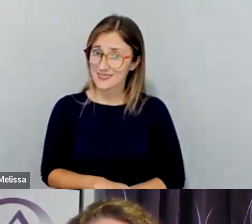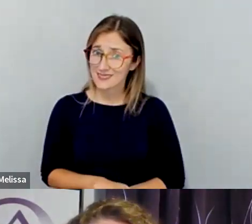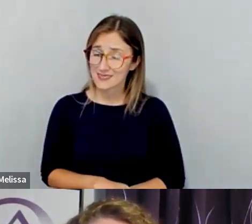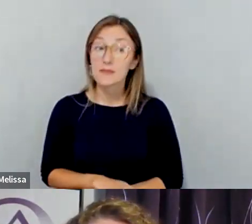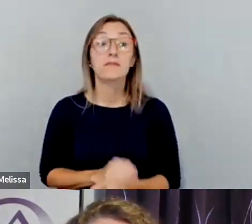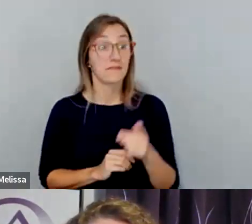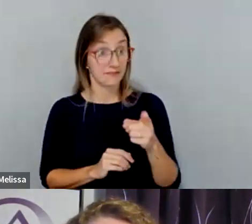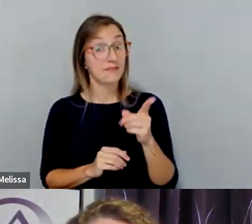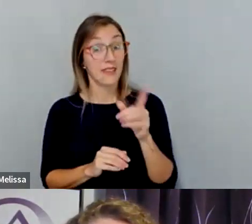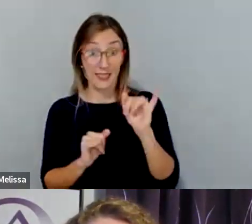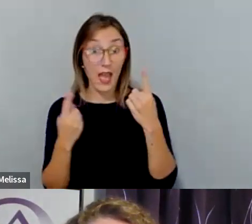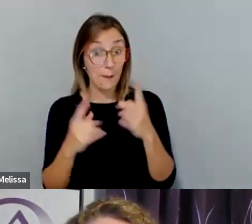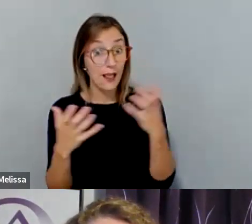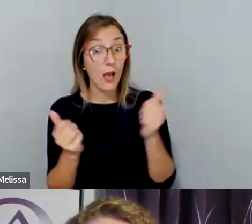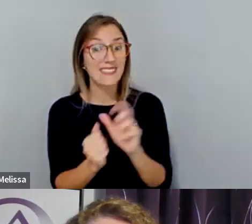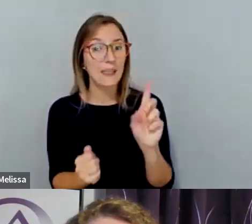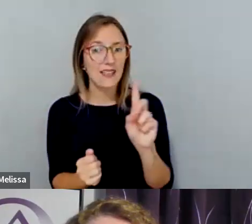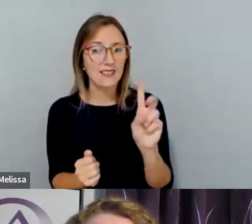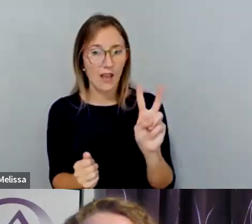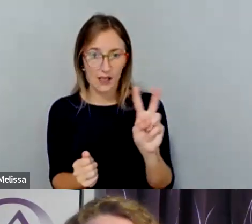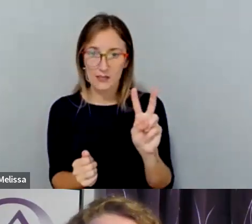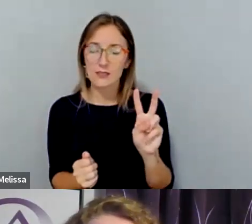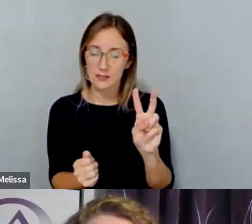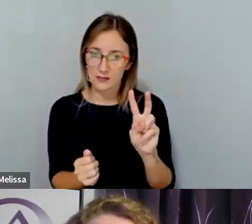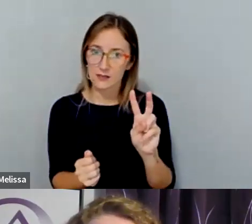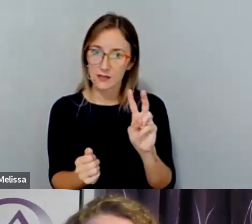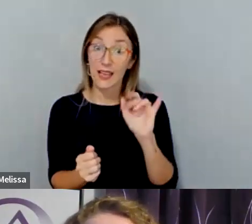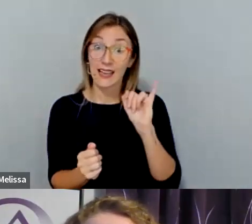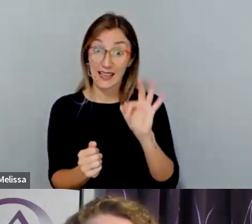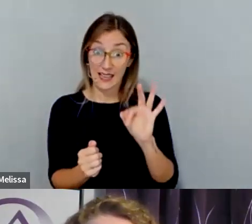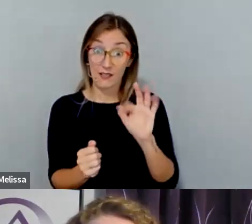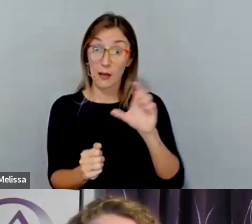should use qualified interpreters and not your own family.